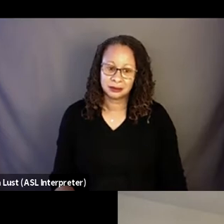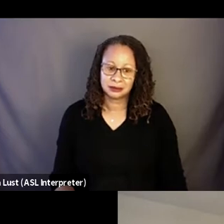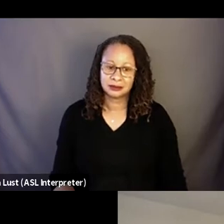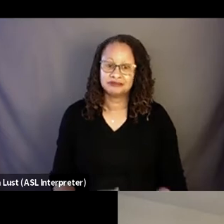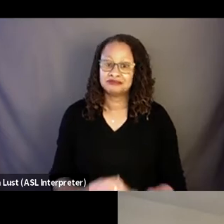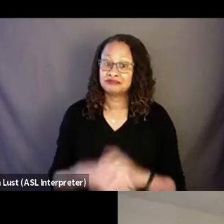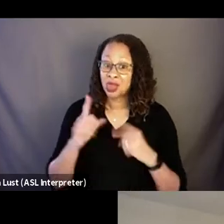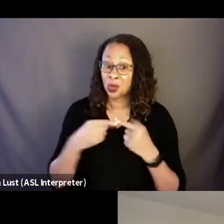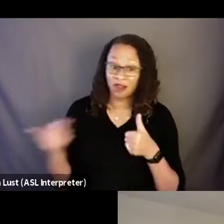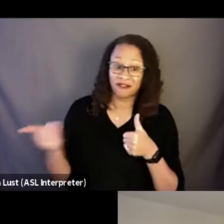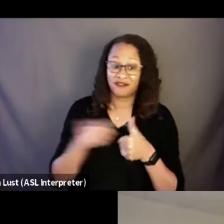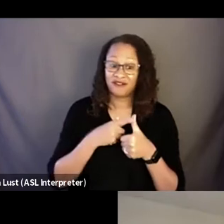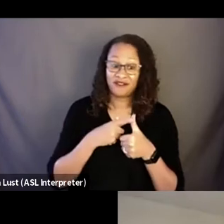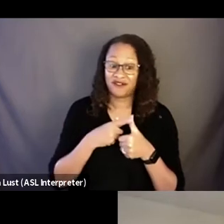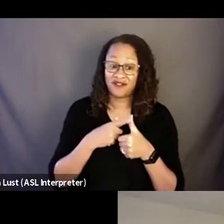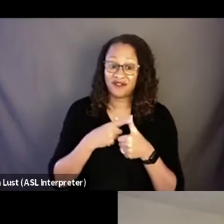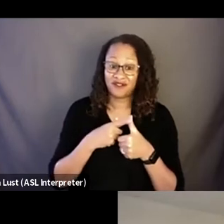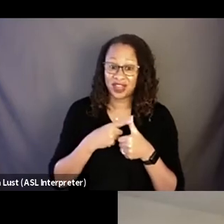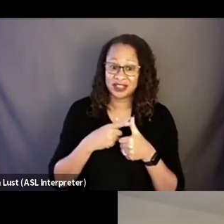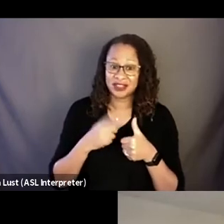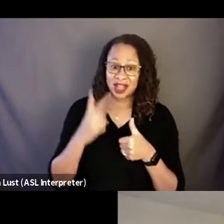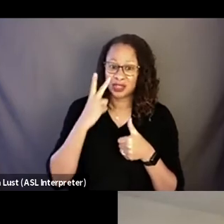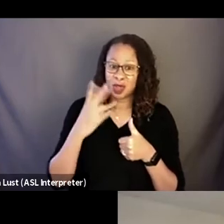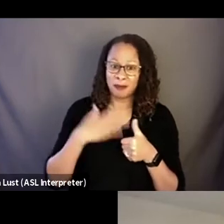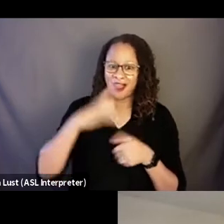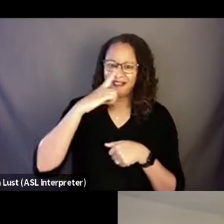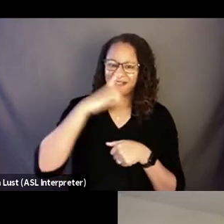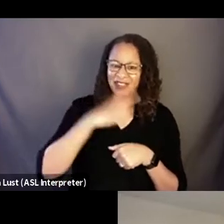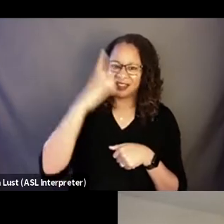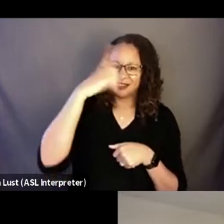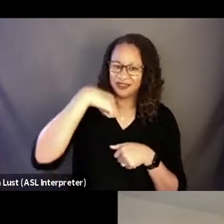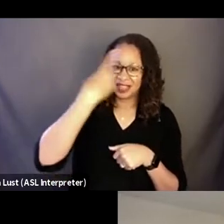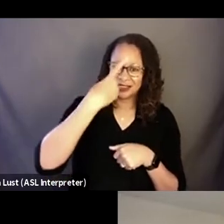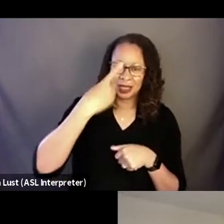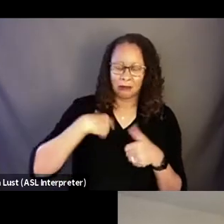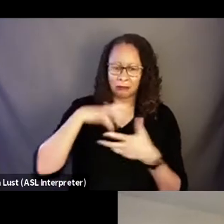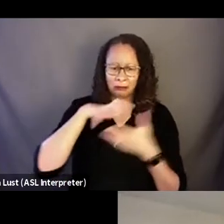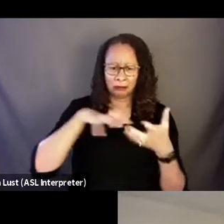When I first saw my, not my real face on my body, I had mixed reactions, mixed feelings, really.